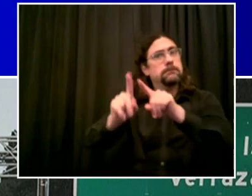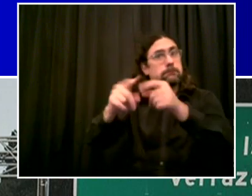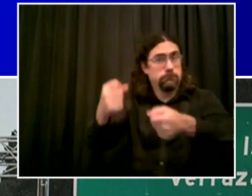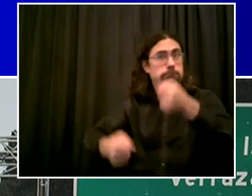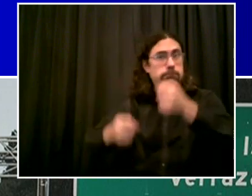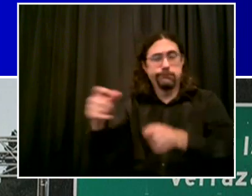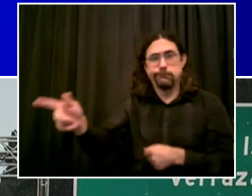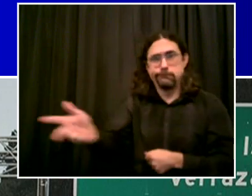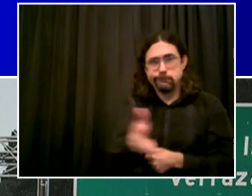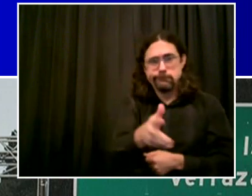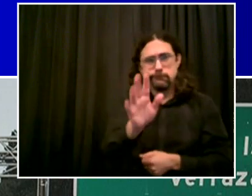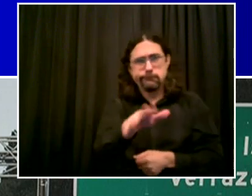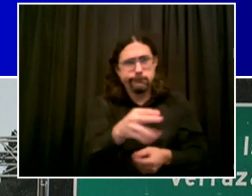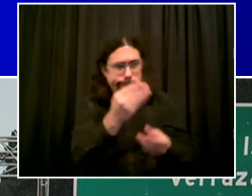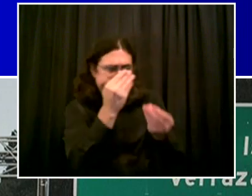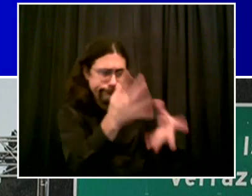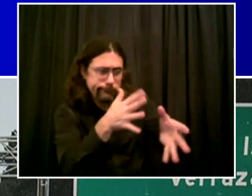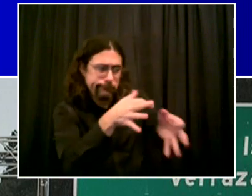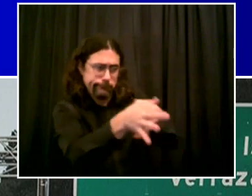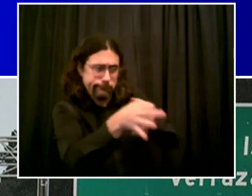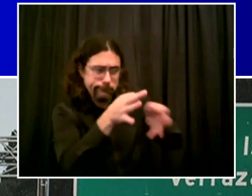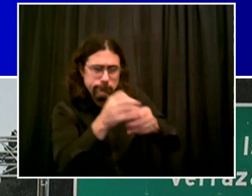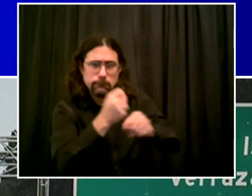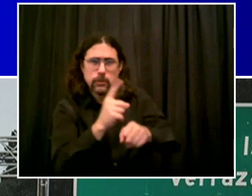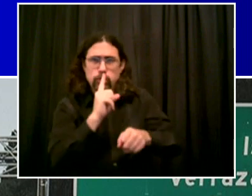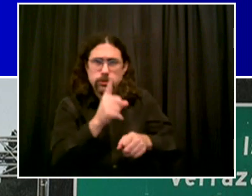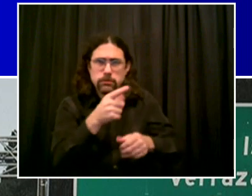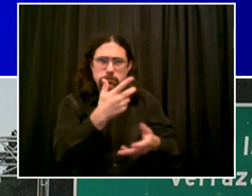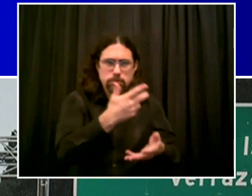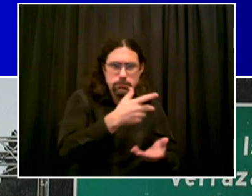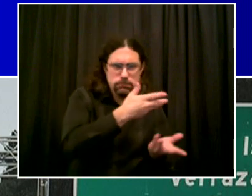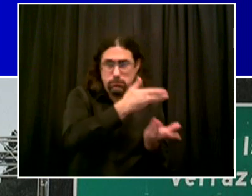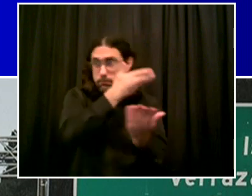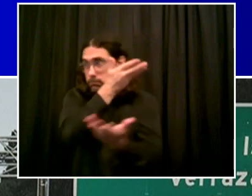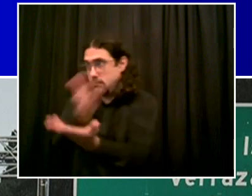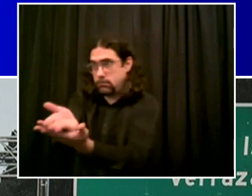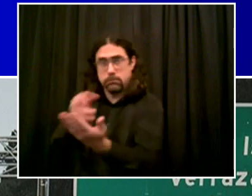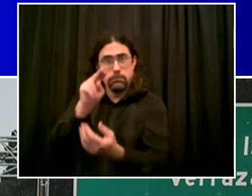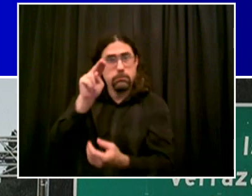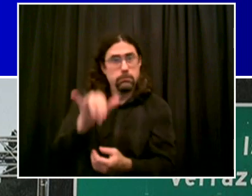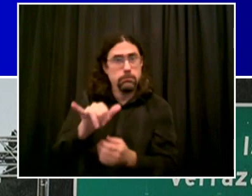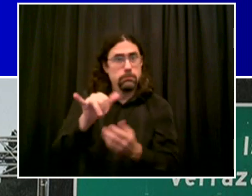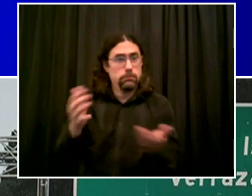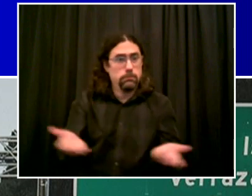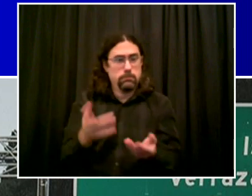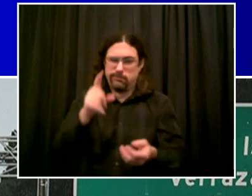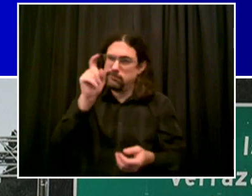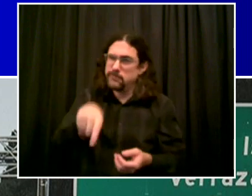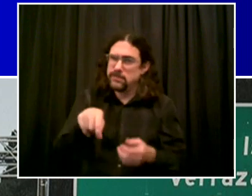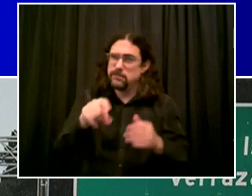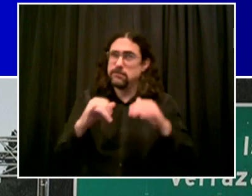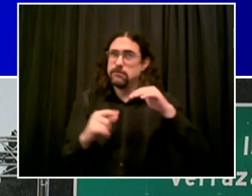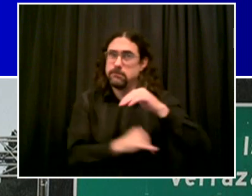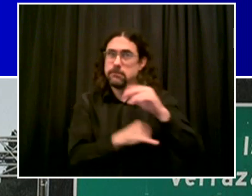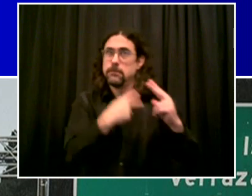WE HOPE TO REACH THOUSANDS AND THOUSANDS OF INDIVIDUALS. BUT I THINK